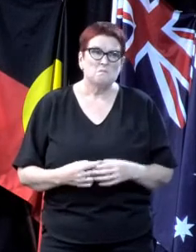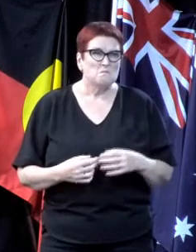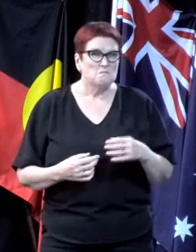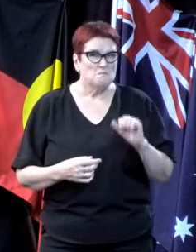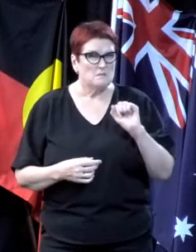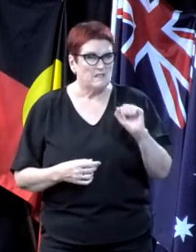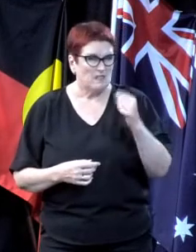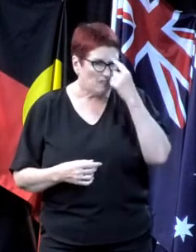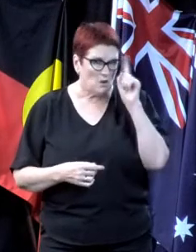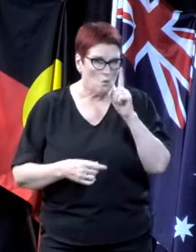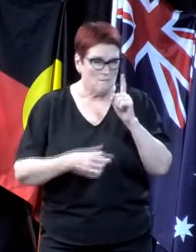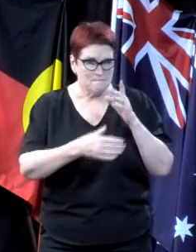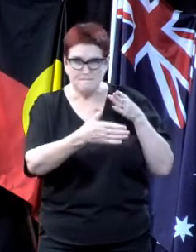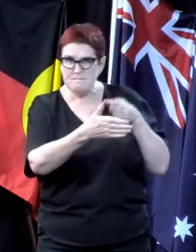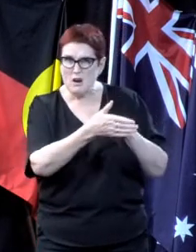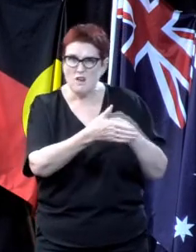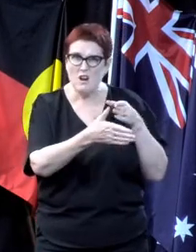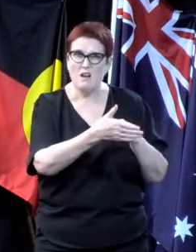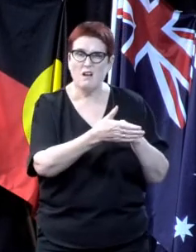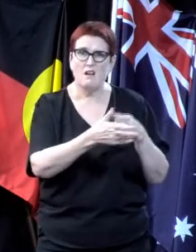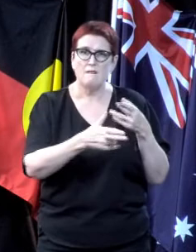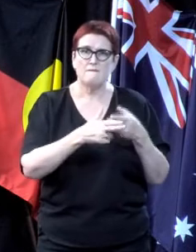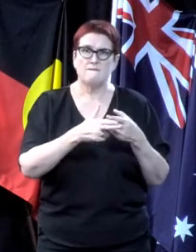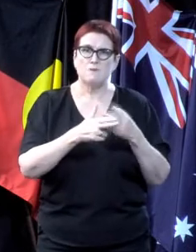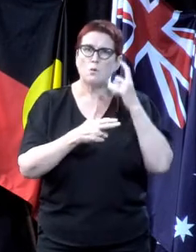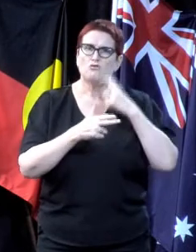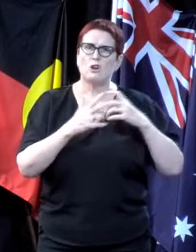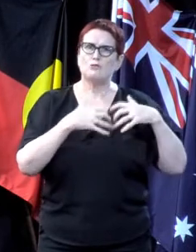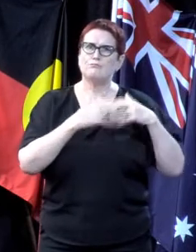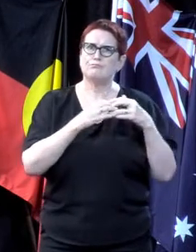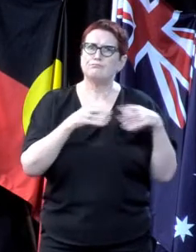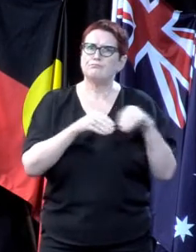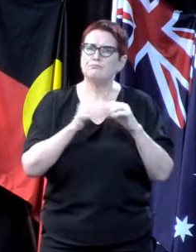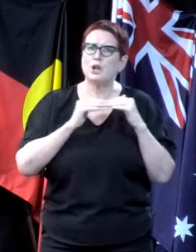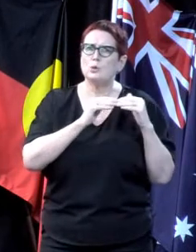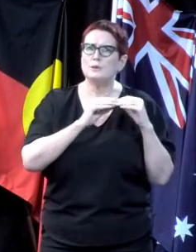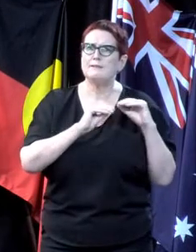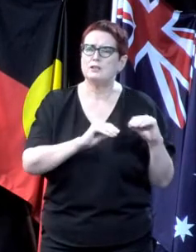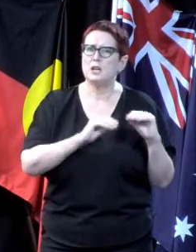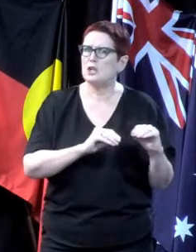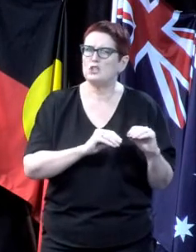going on this journey towards inclusion, and within inclusion. Can I start with you, Ms Fenoglio.